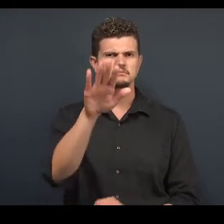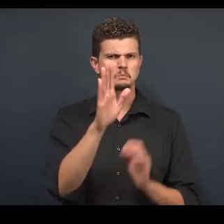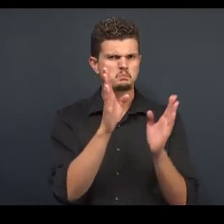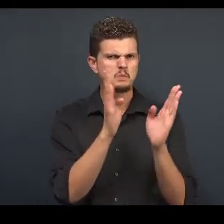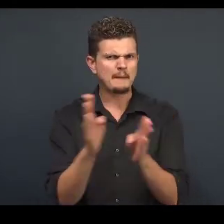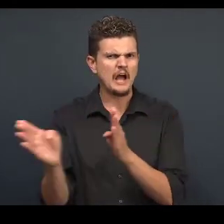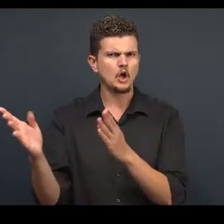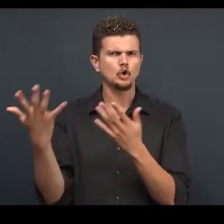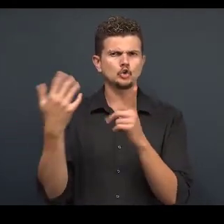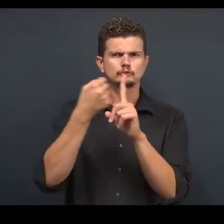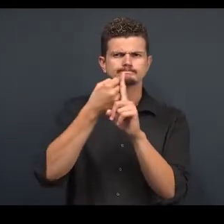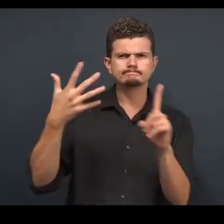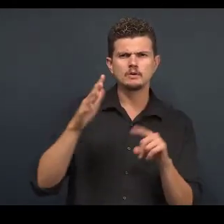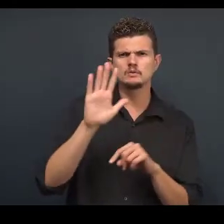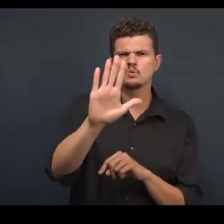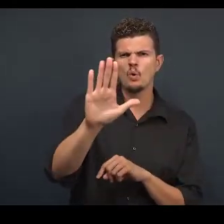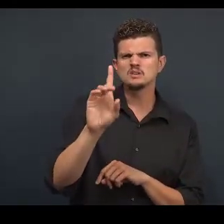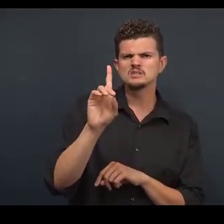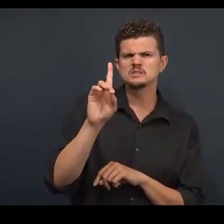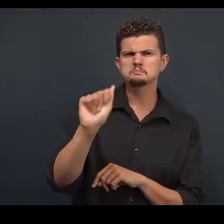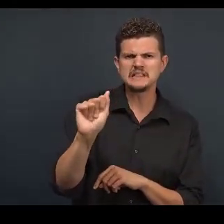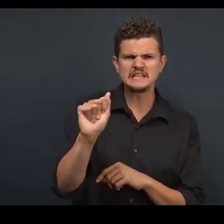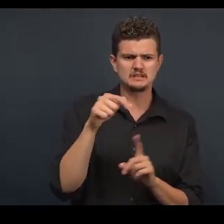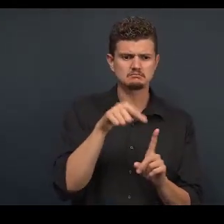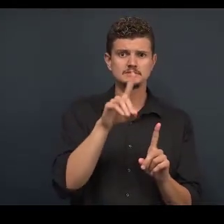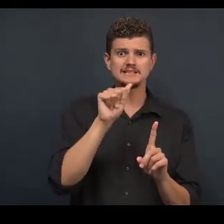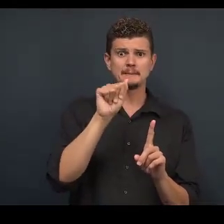Be prepared to explain The nature of your disability